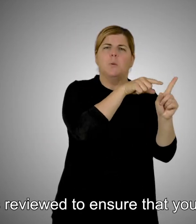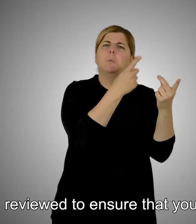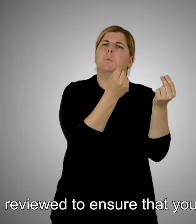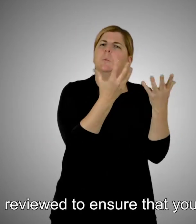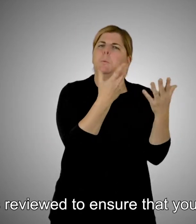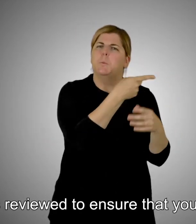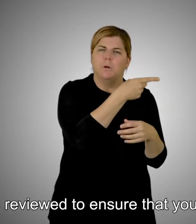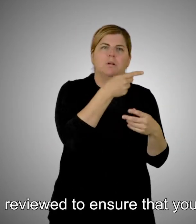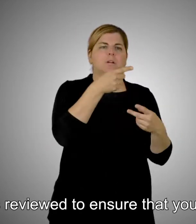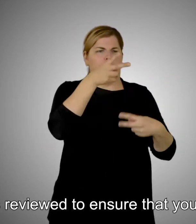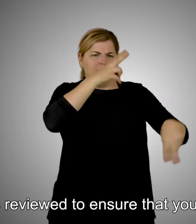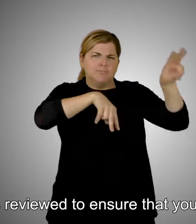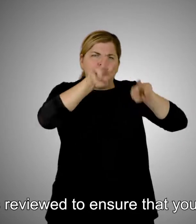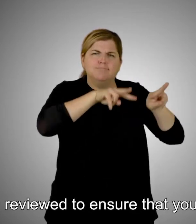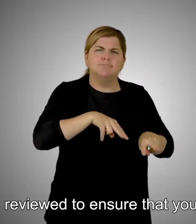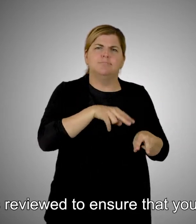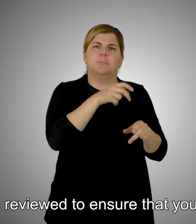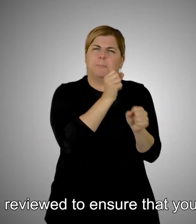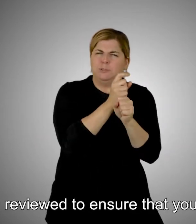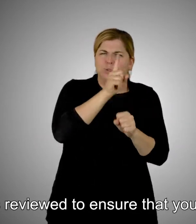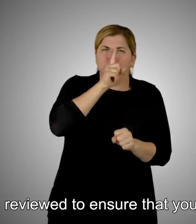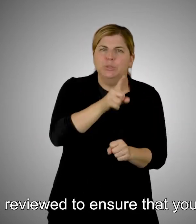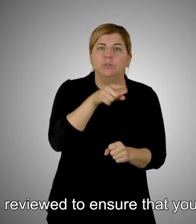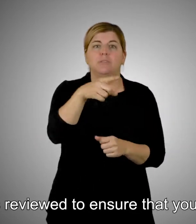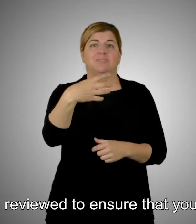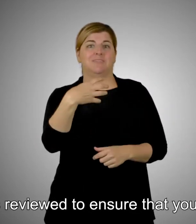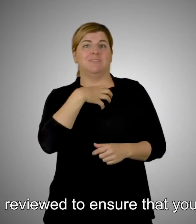it is reviewed to ensure that your complaint